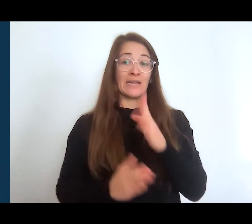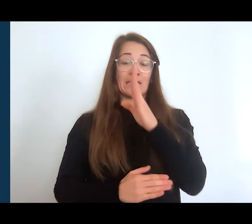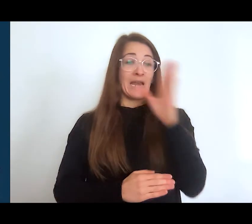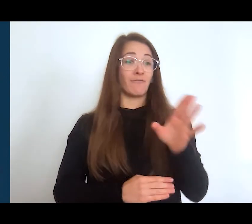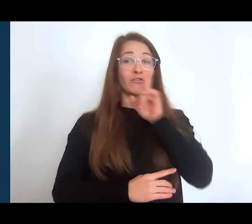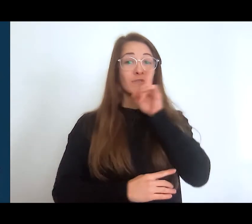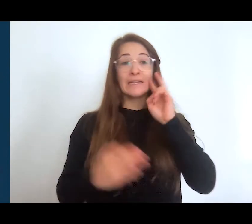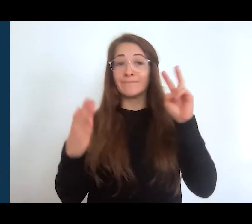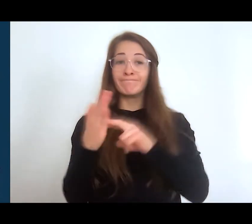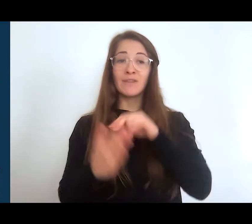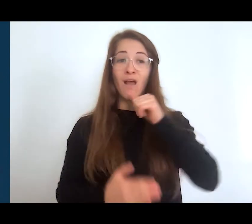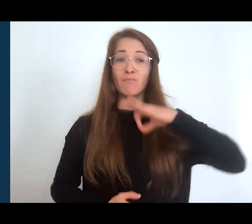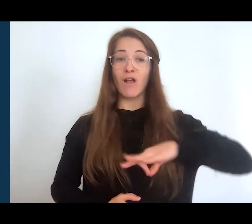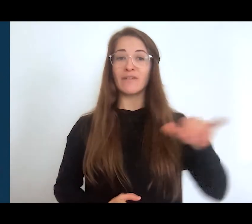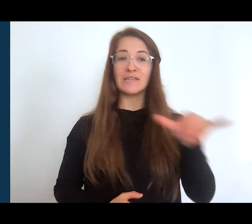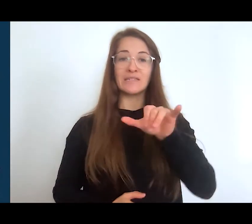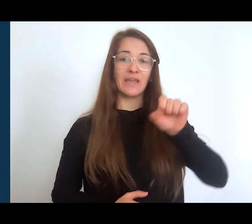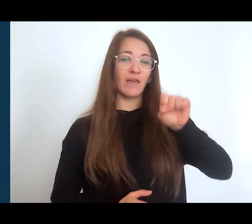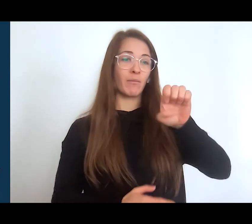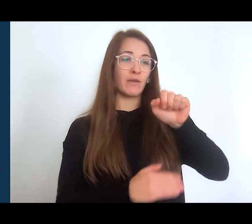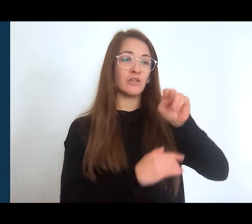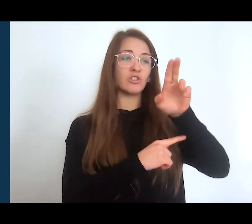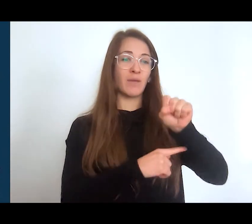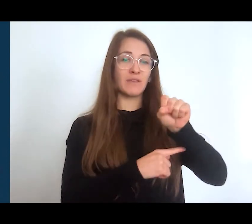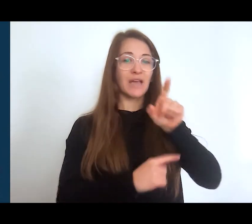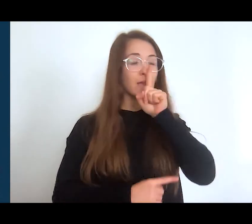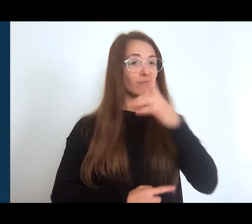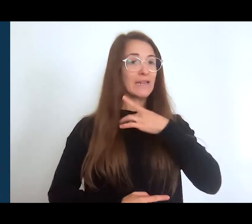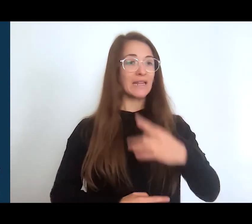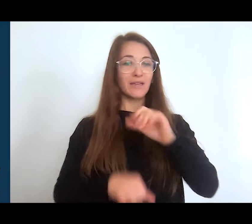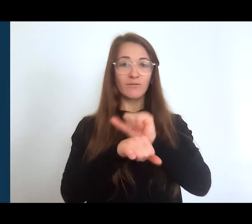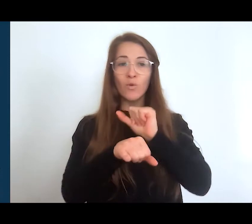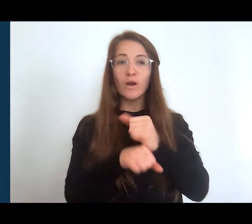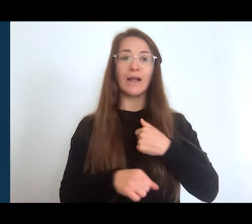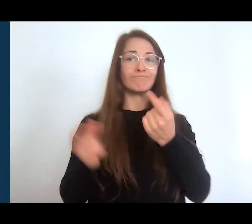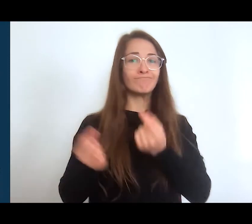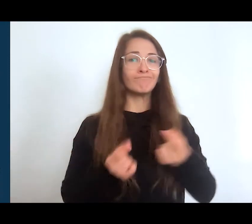HONESTLY, I NEVER LOOKED AT IT AS NONPROFITS.